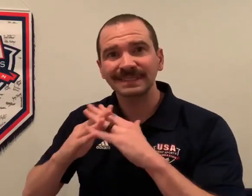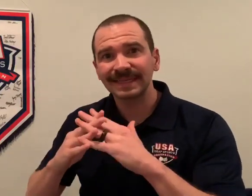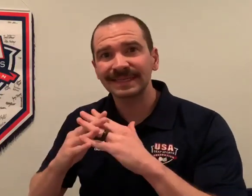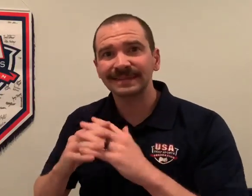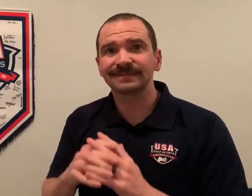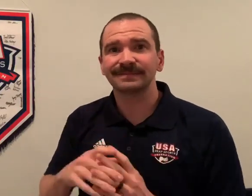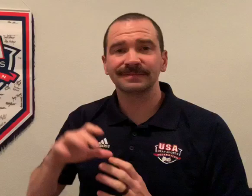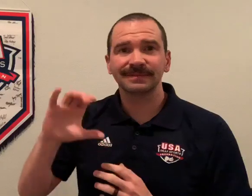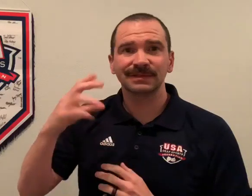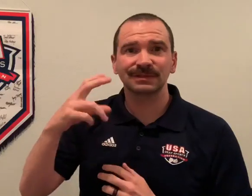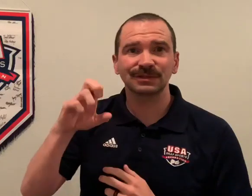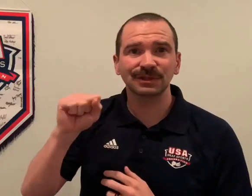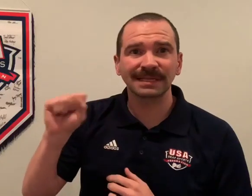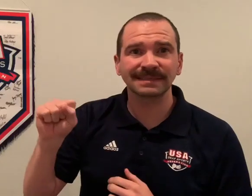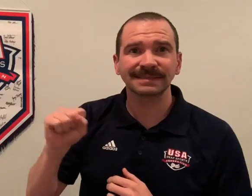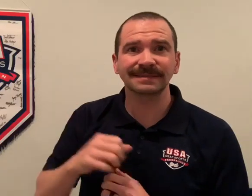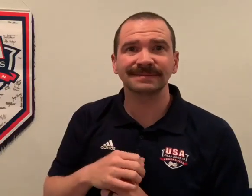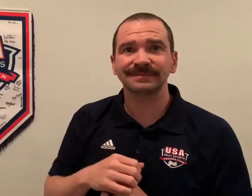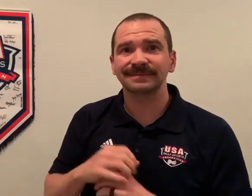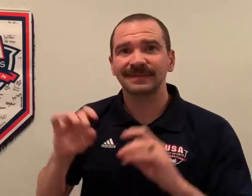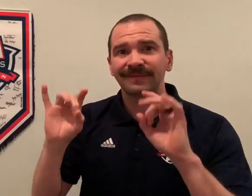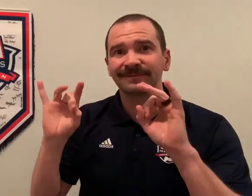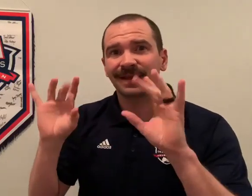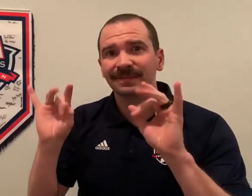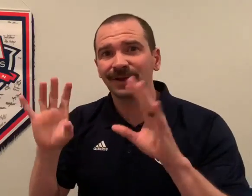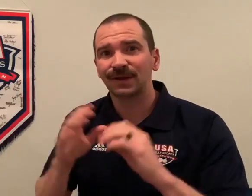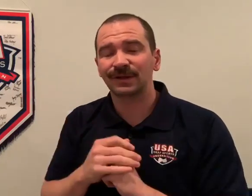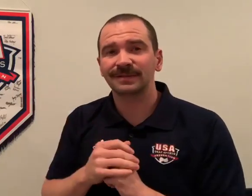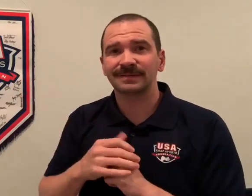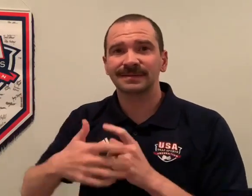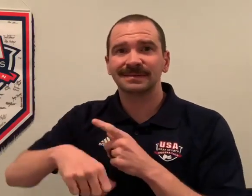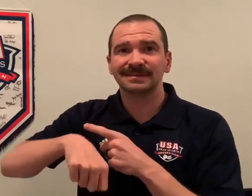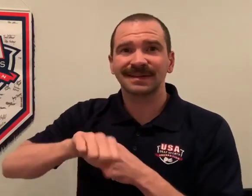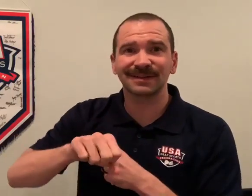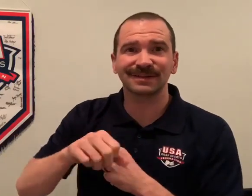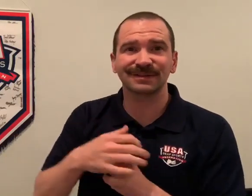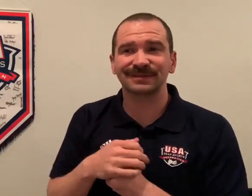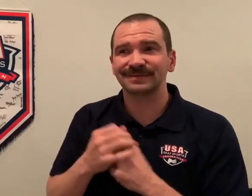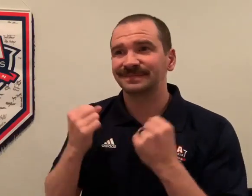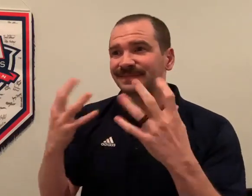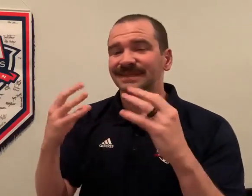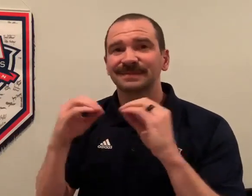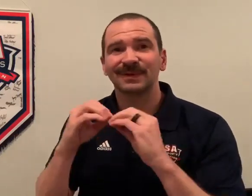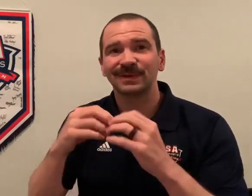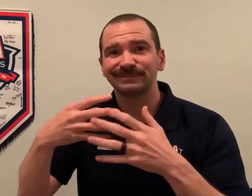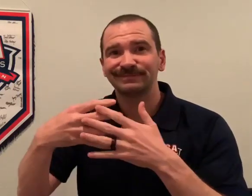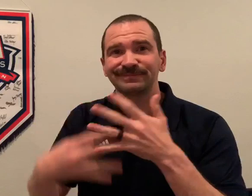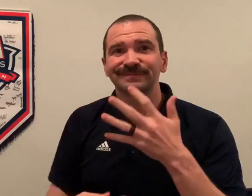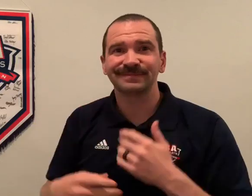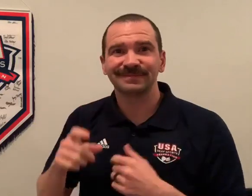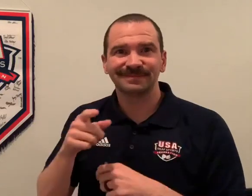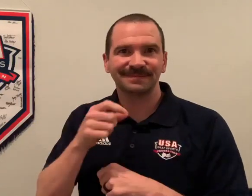Wrestling, chess, volleyball, soccer and many more events